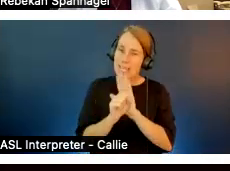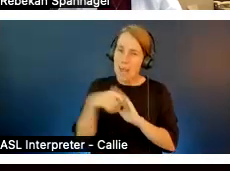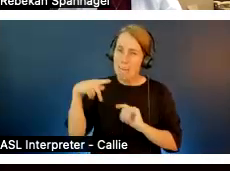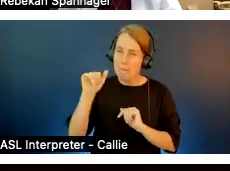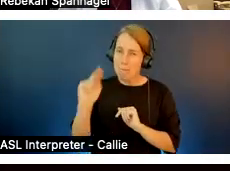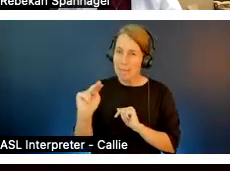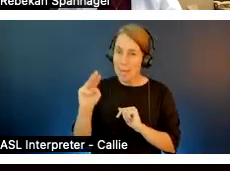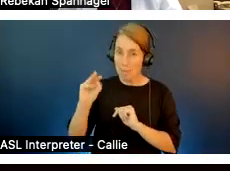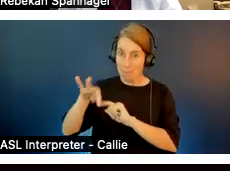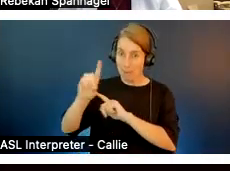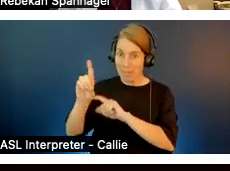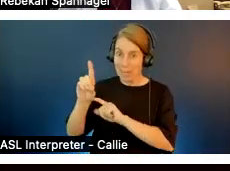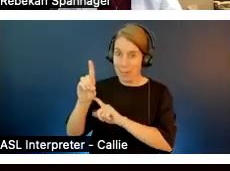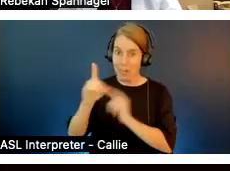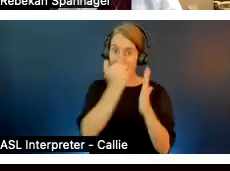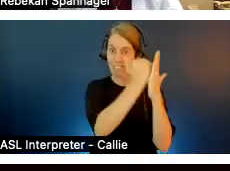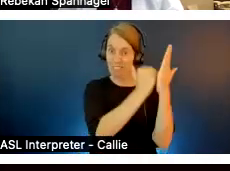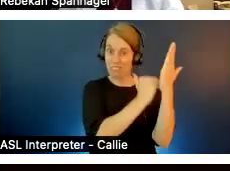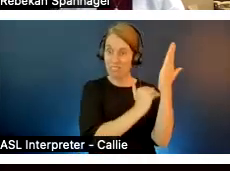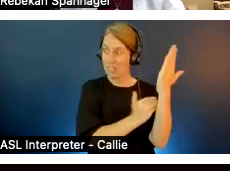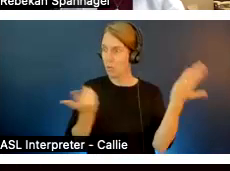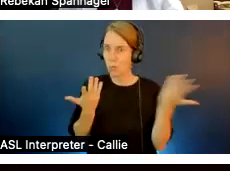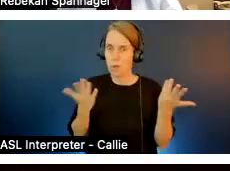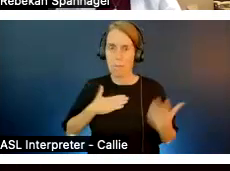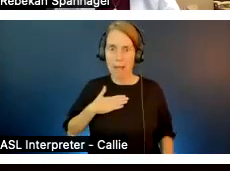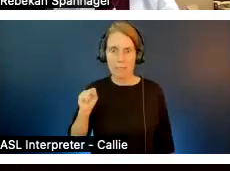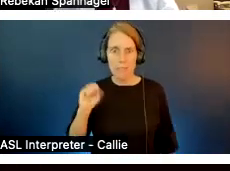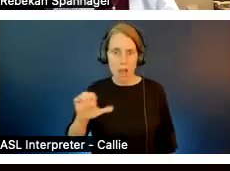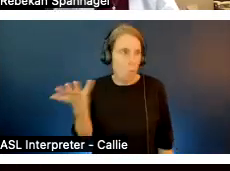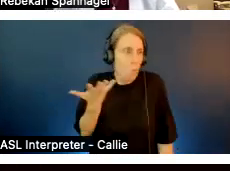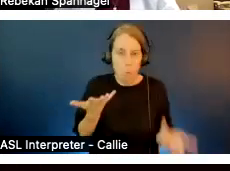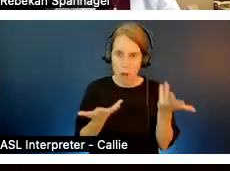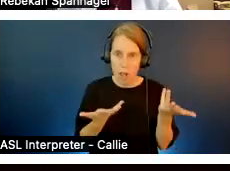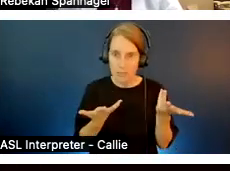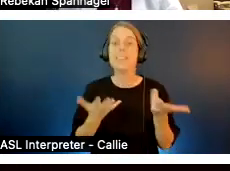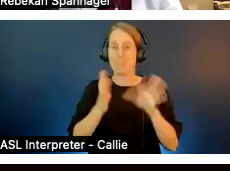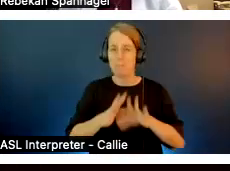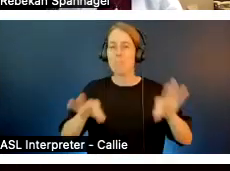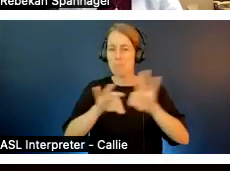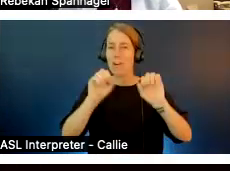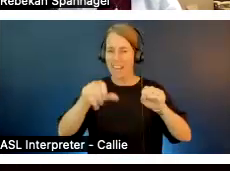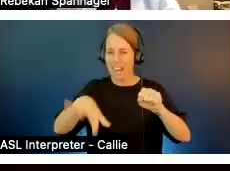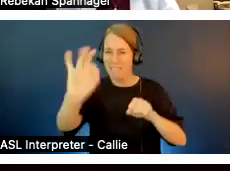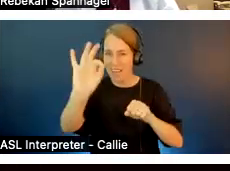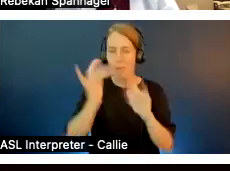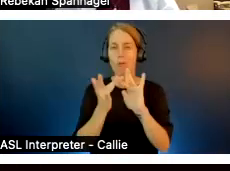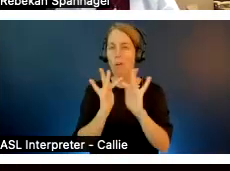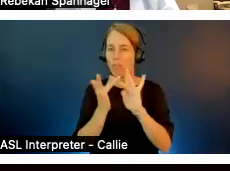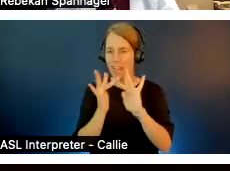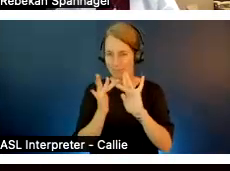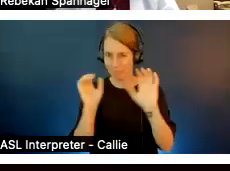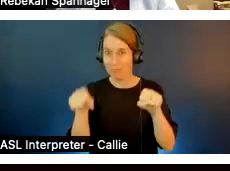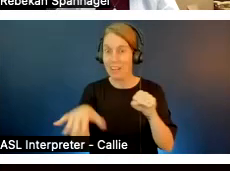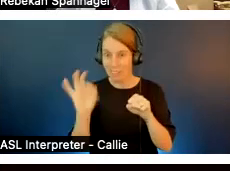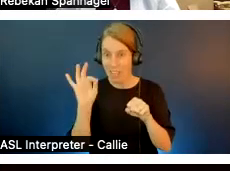and how you find it is important the state plan is online you can access it you can also contact hhs